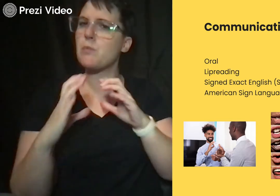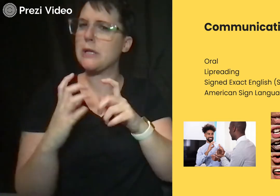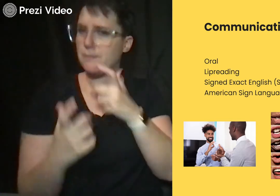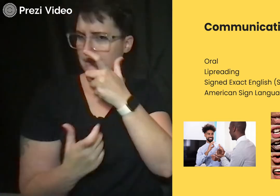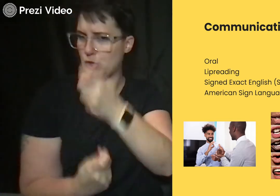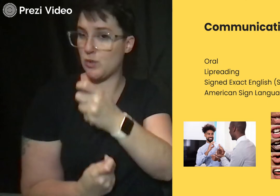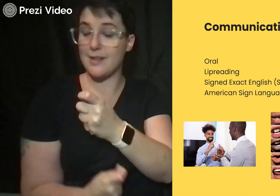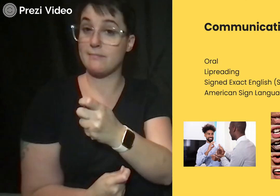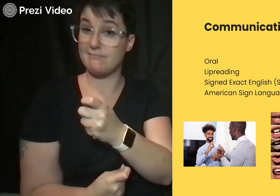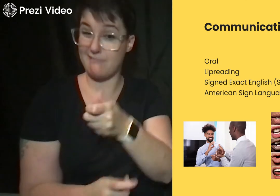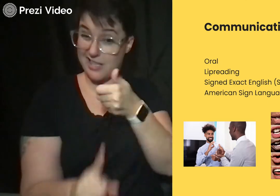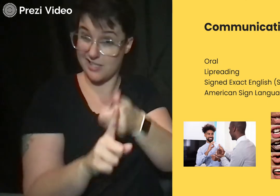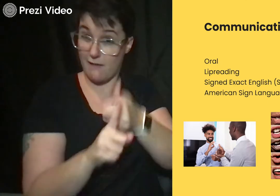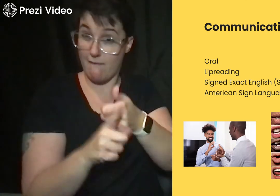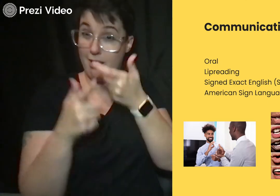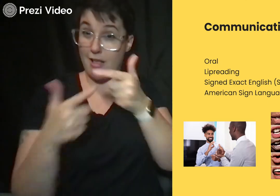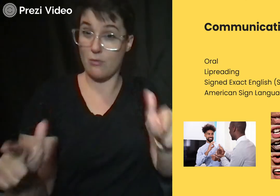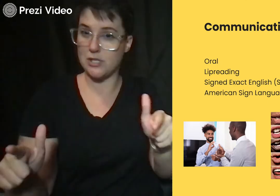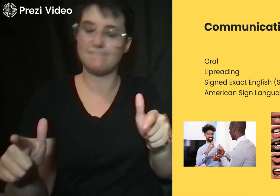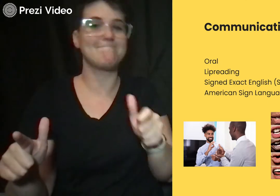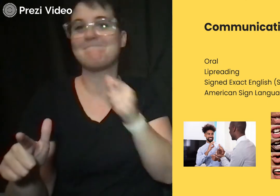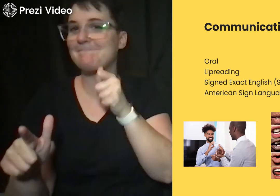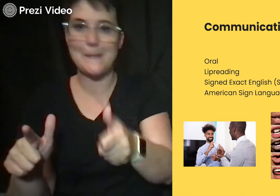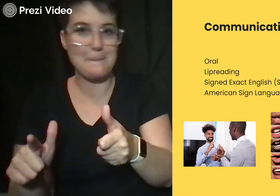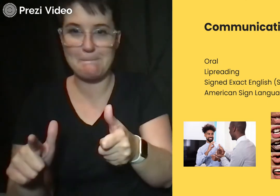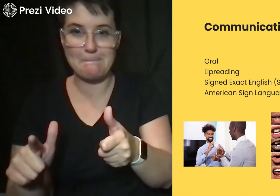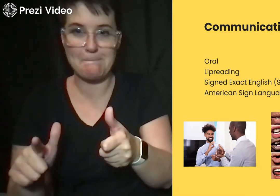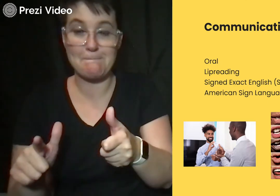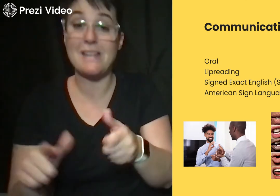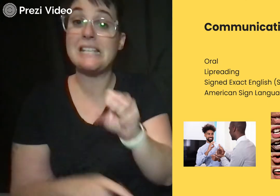This is a unique form of communication. SEE is not a language itself.